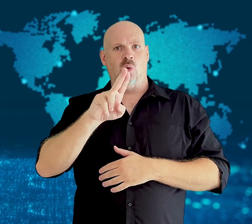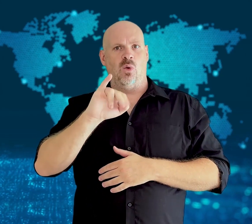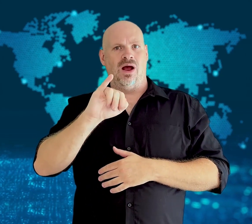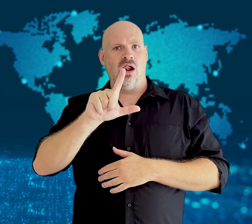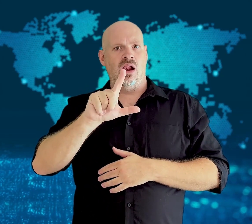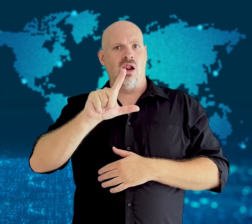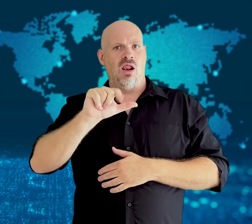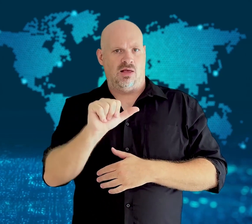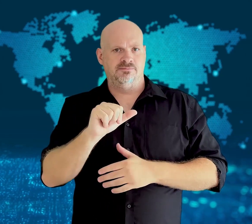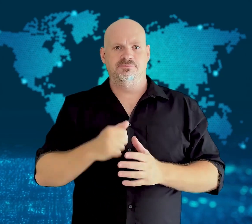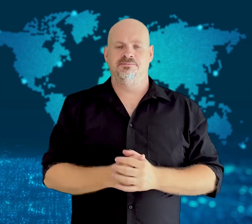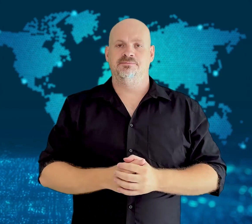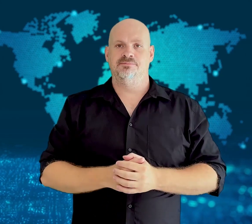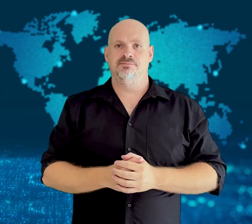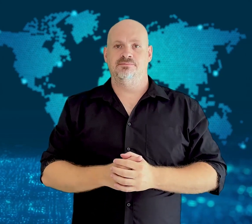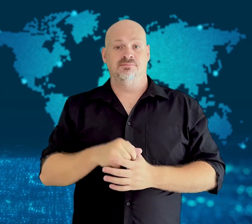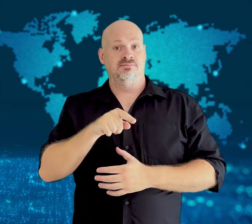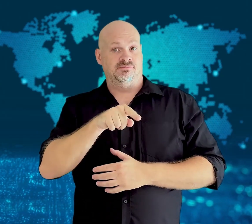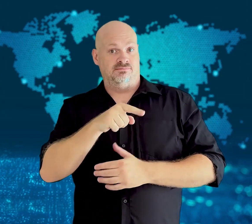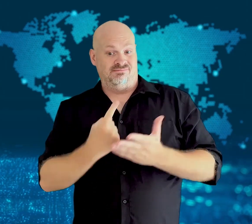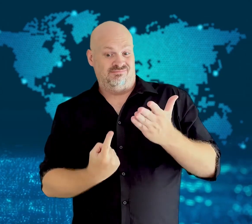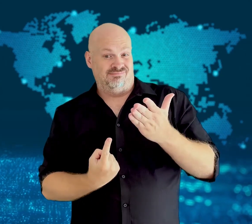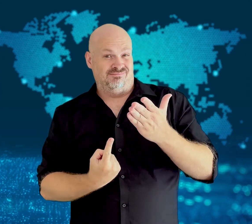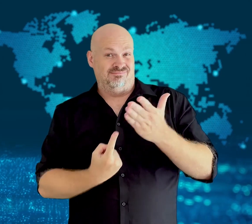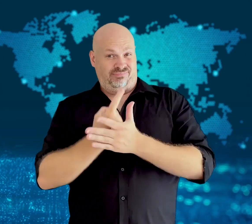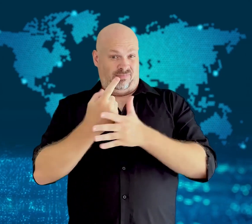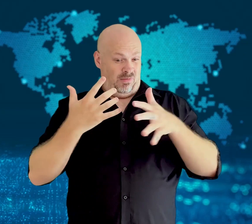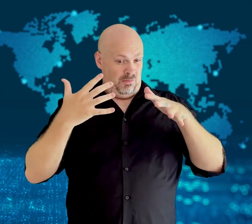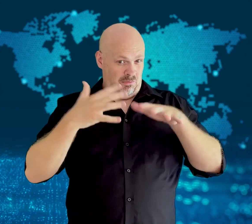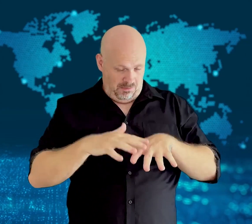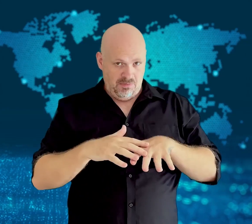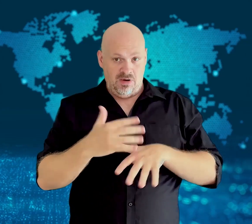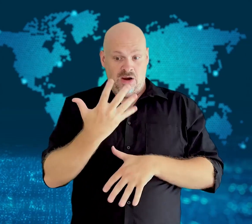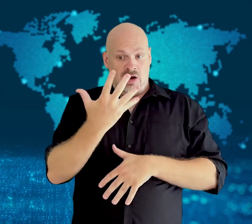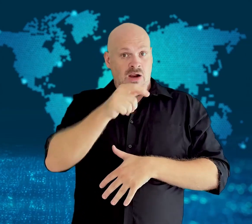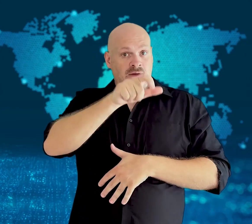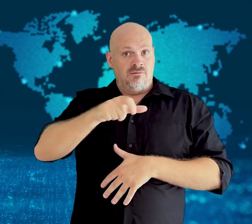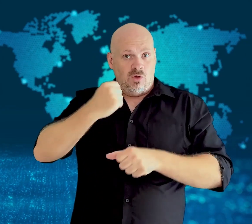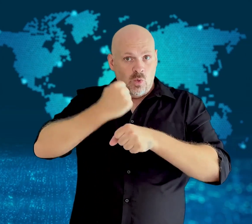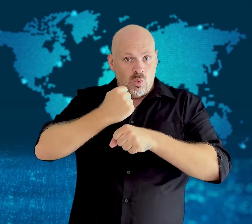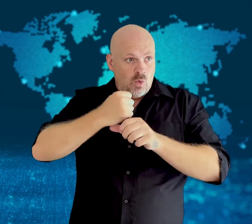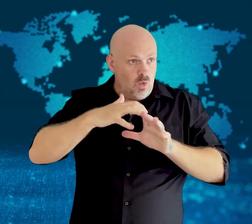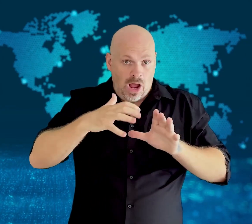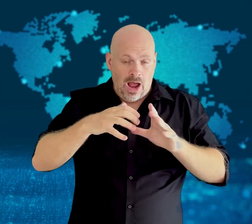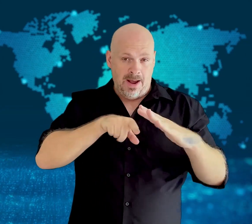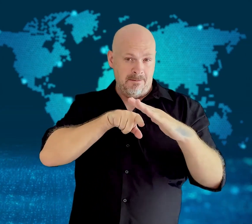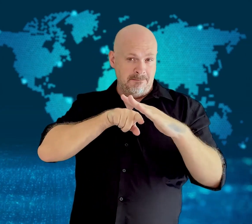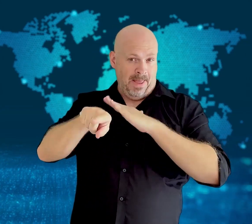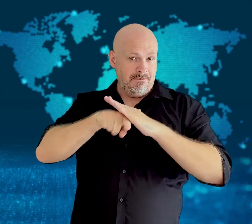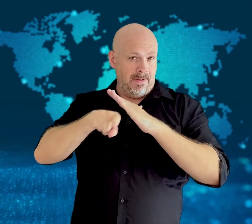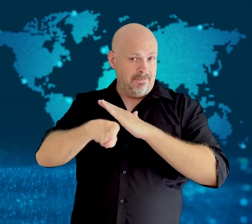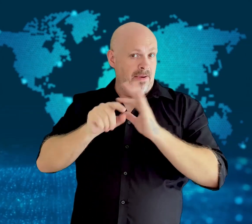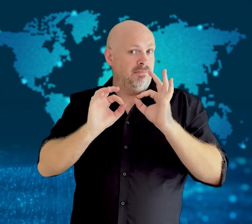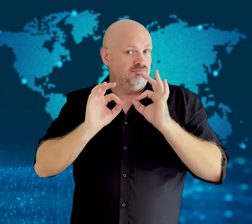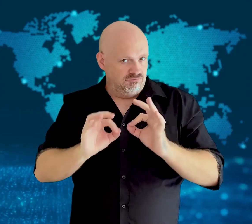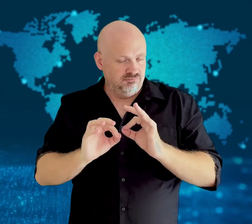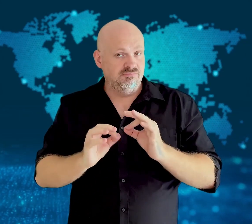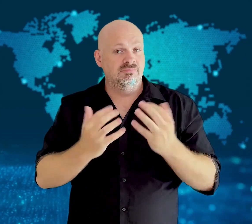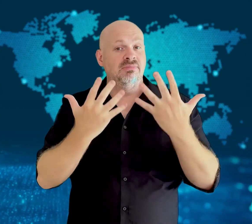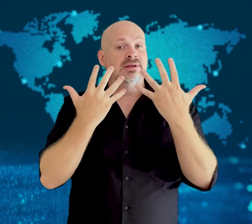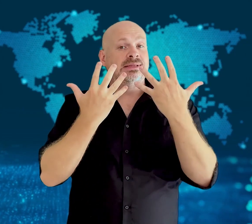At the time of the incident, five miners were able to escape,